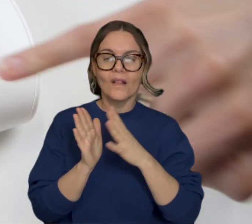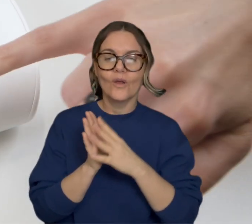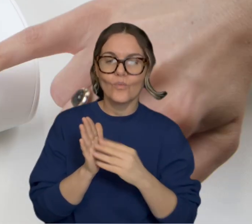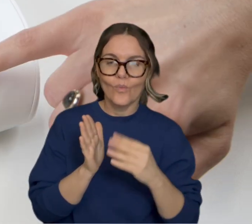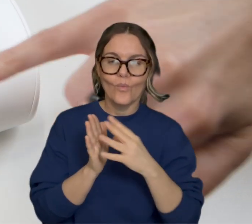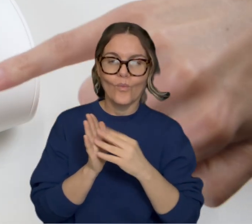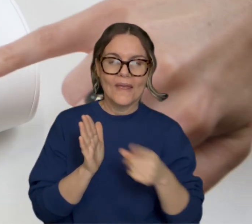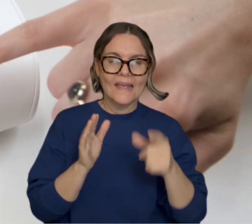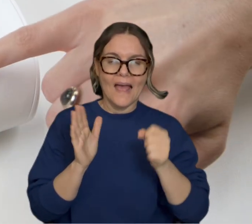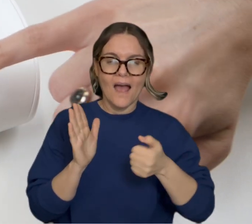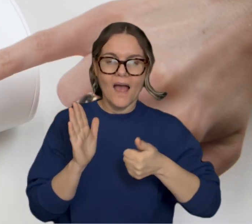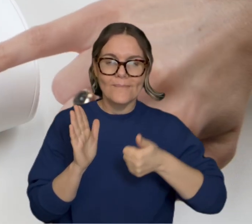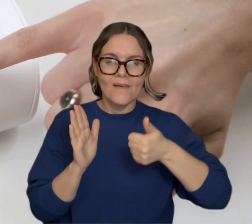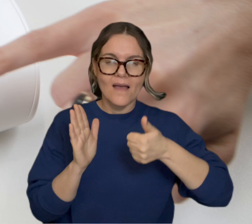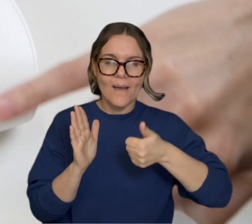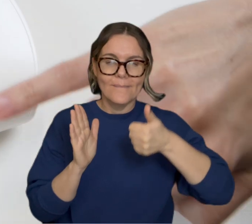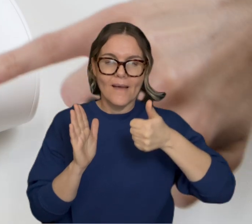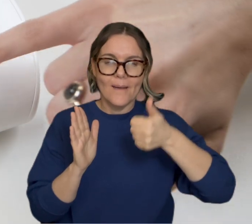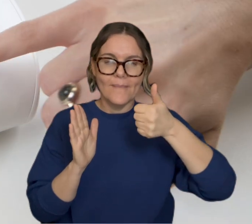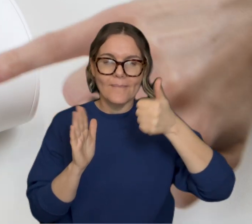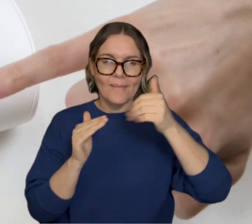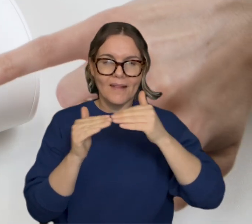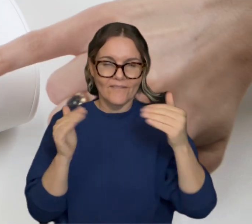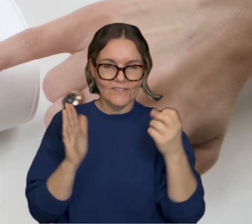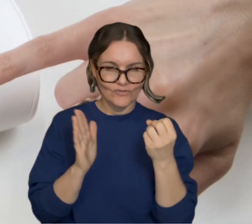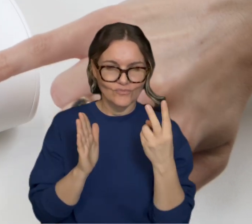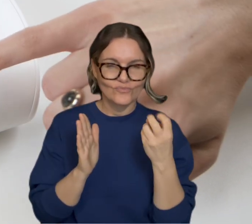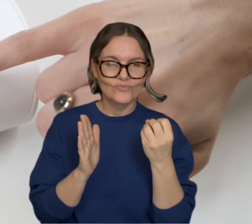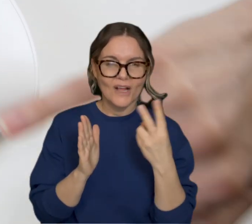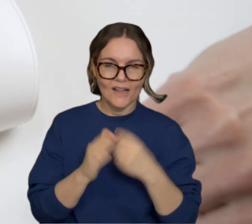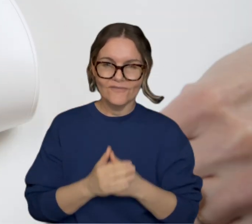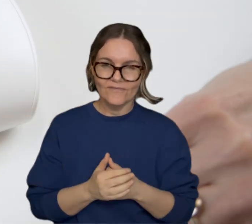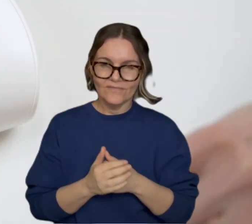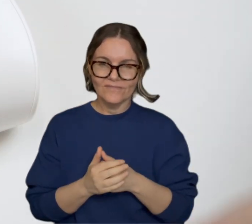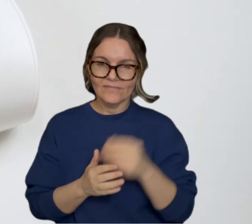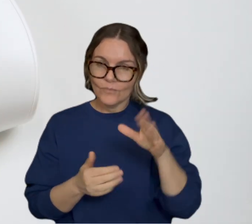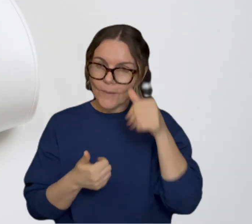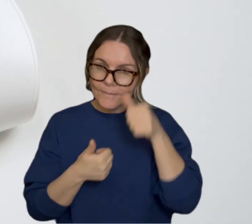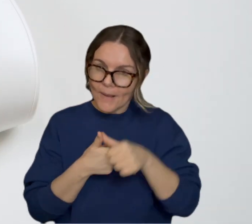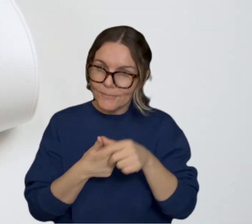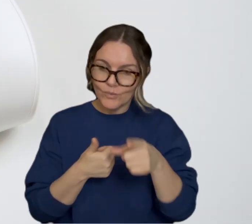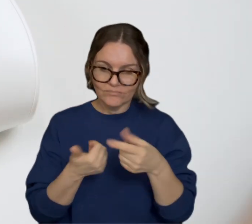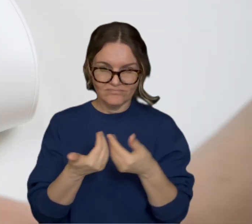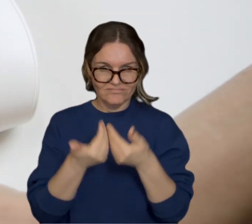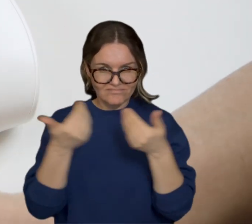as you increase your strength and you can go all the way up to level 12 now again you can control